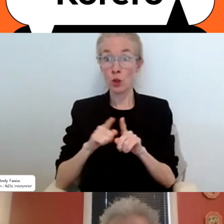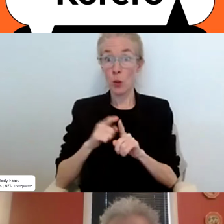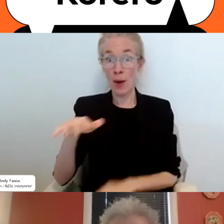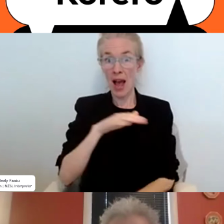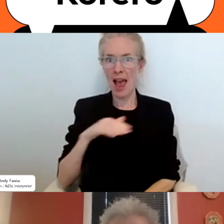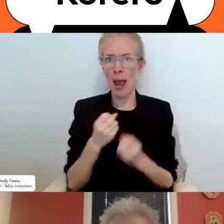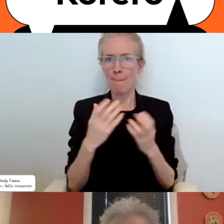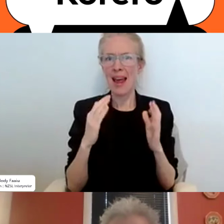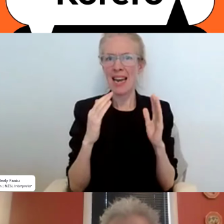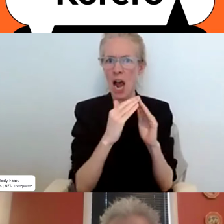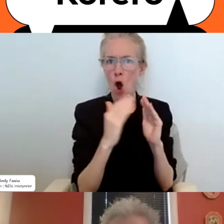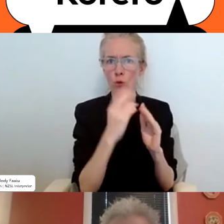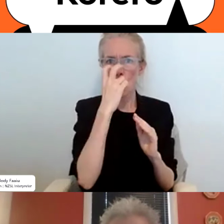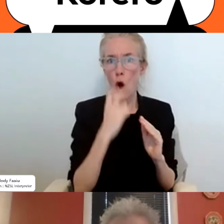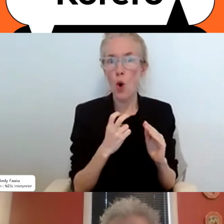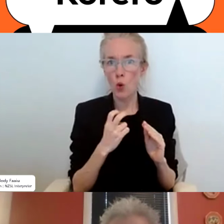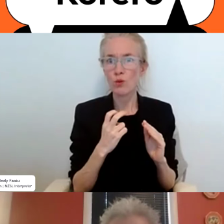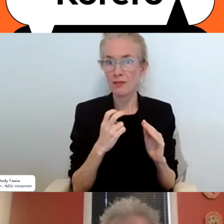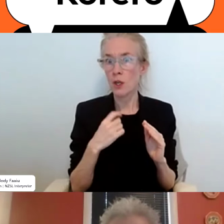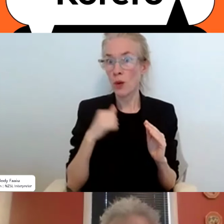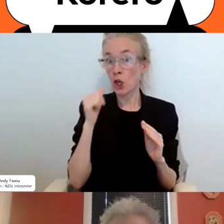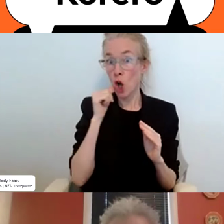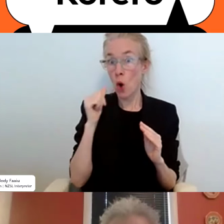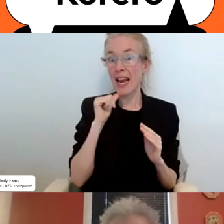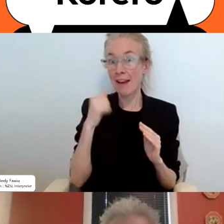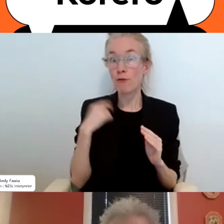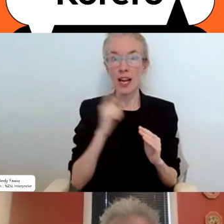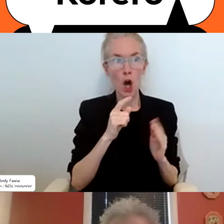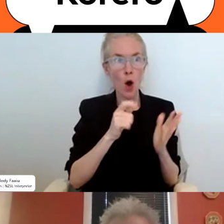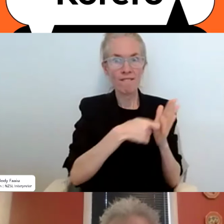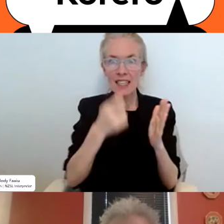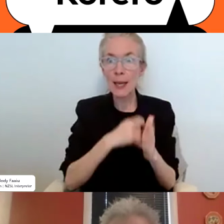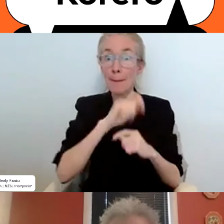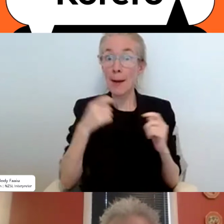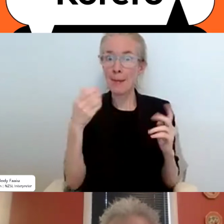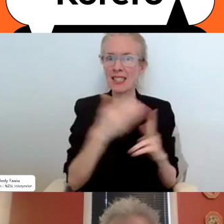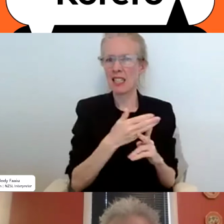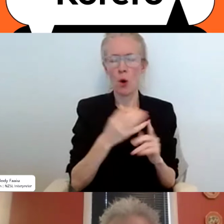as has already been identified, is very, very expensive. So once